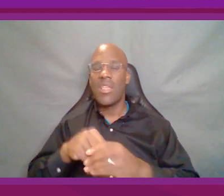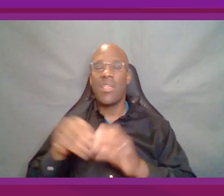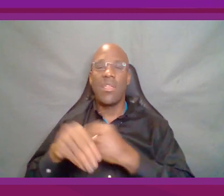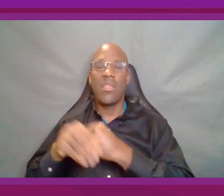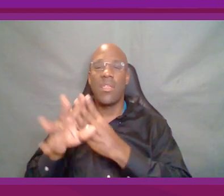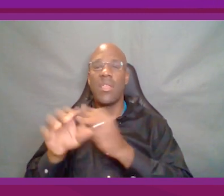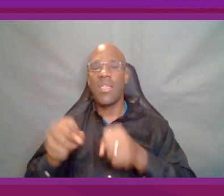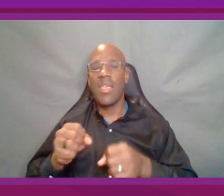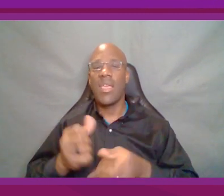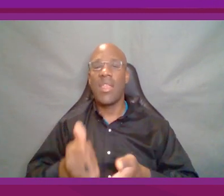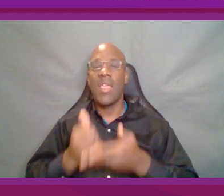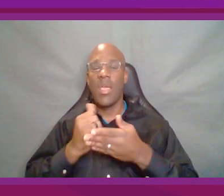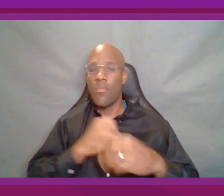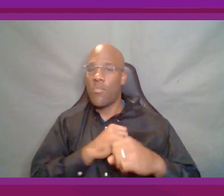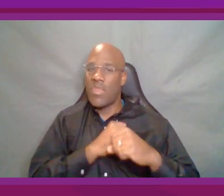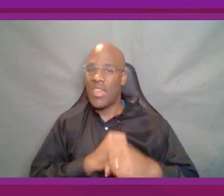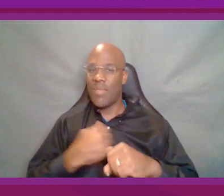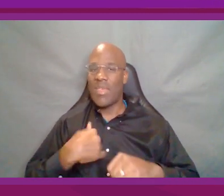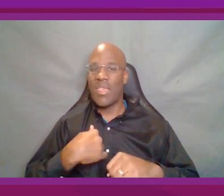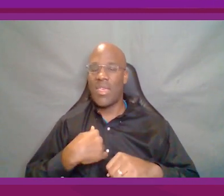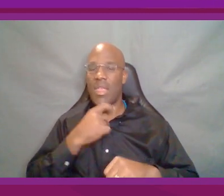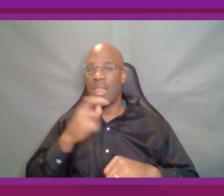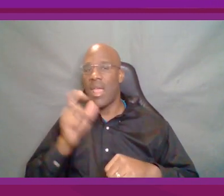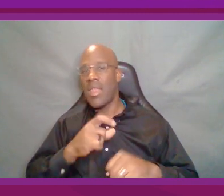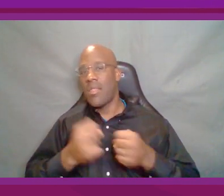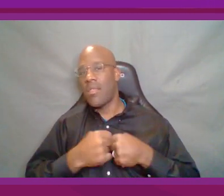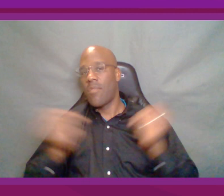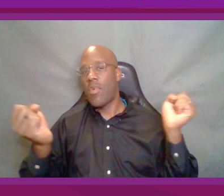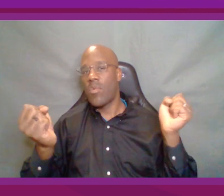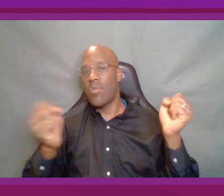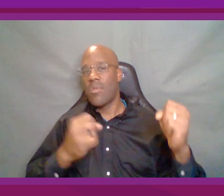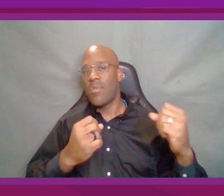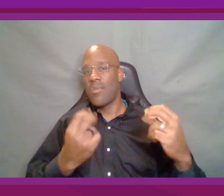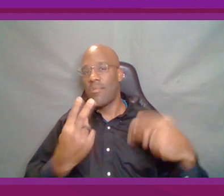kind of creates the protection for you that you don't have to be exposed to those things on a